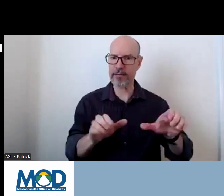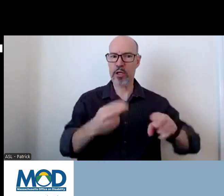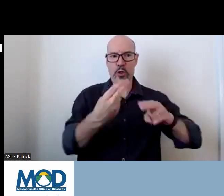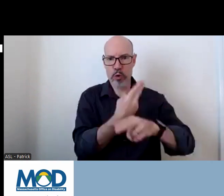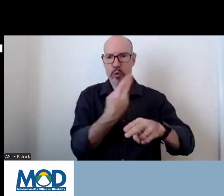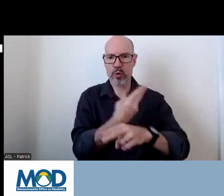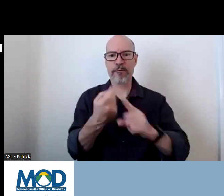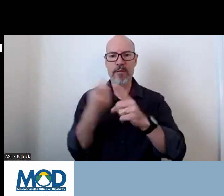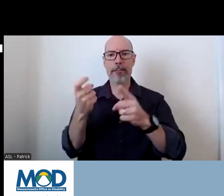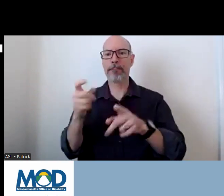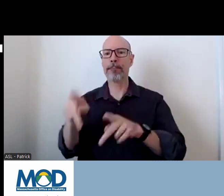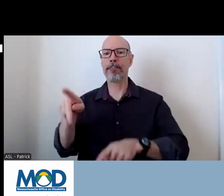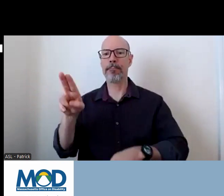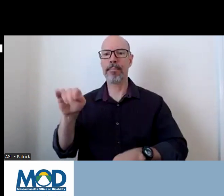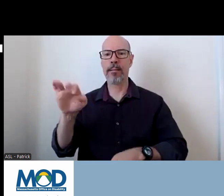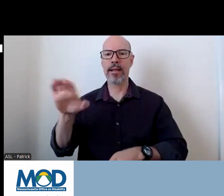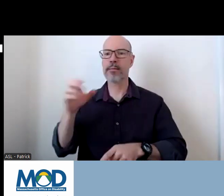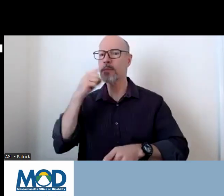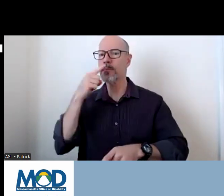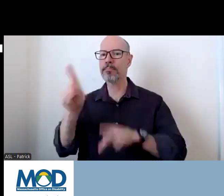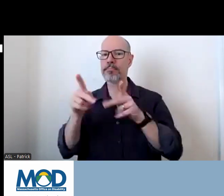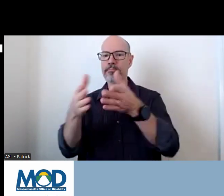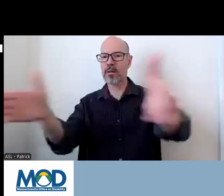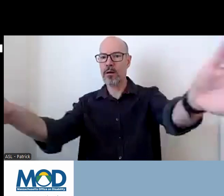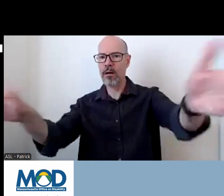used from the public to either reply to or access or